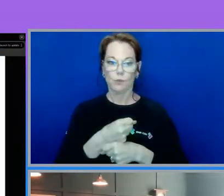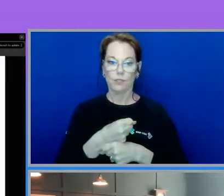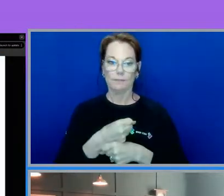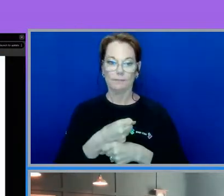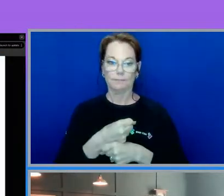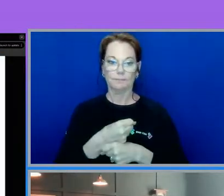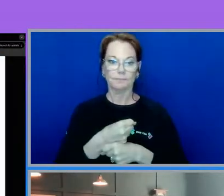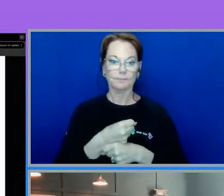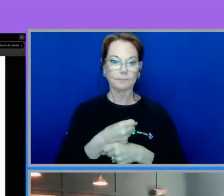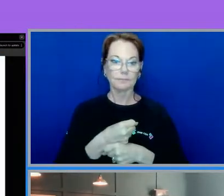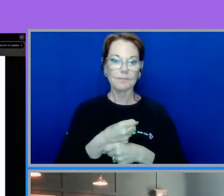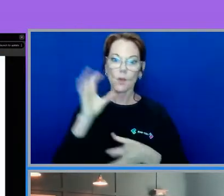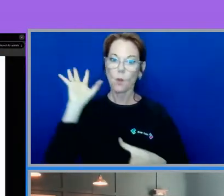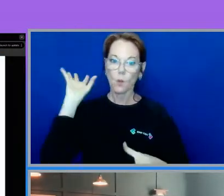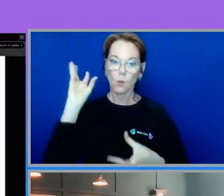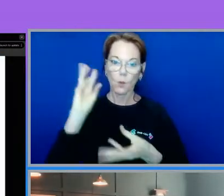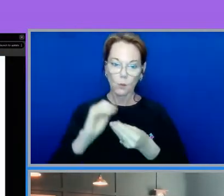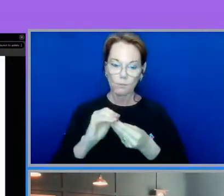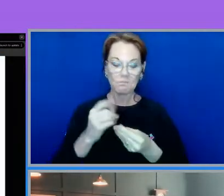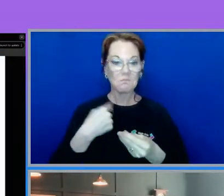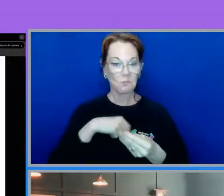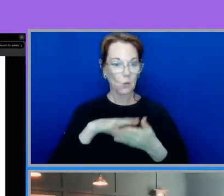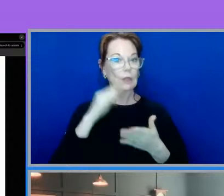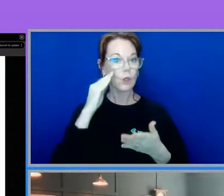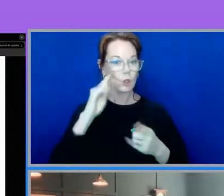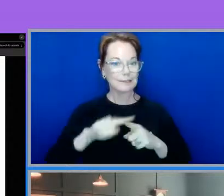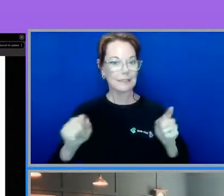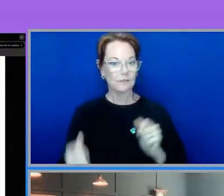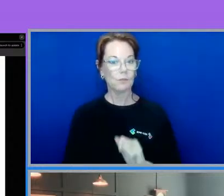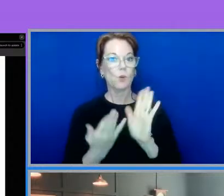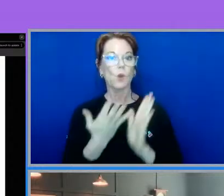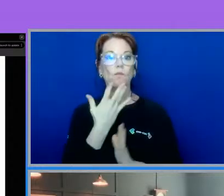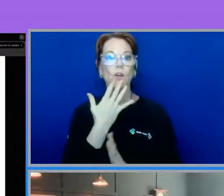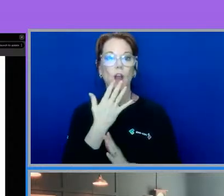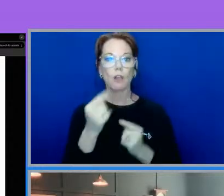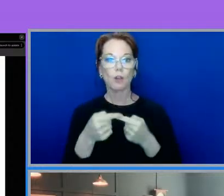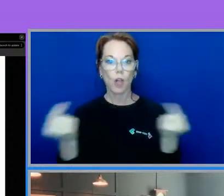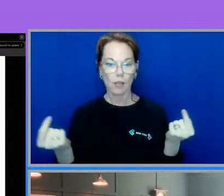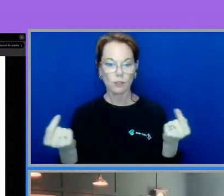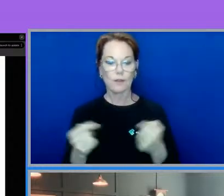Let's bring it all together. Today we learned a different way for color contrast, a different way to approach it. We learned